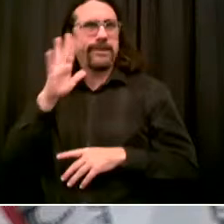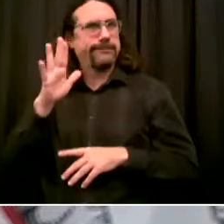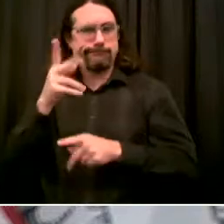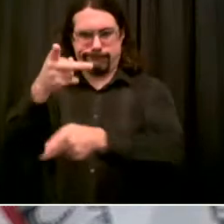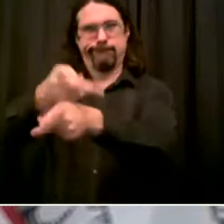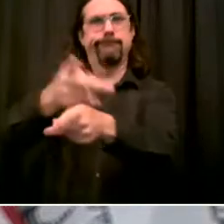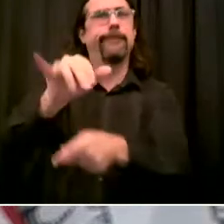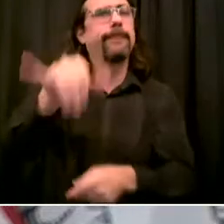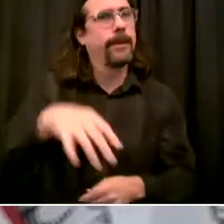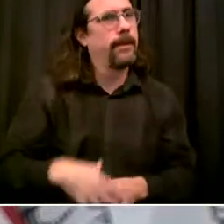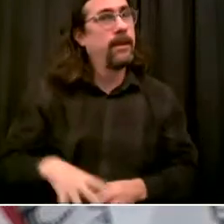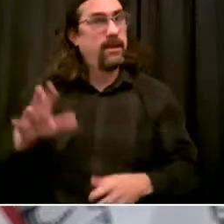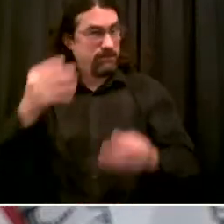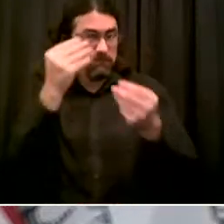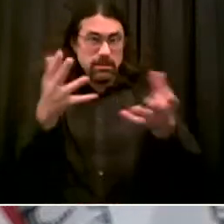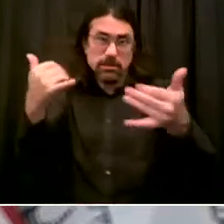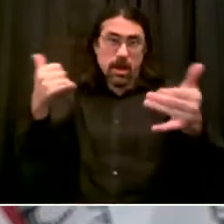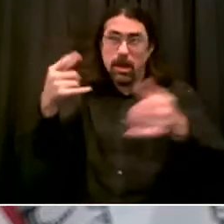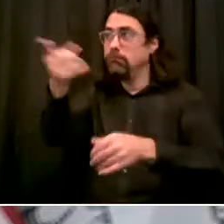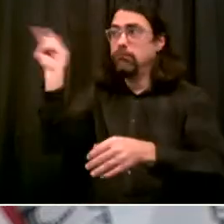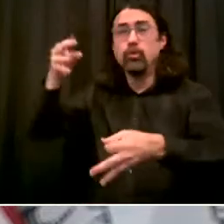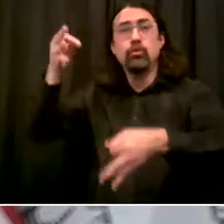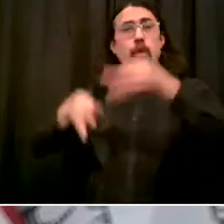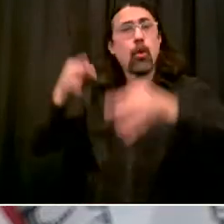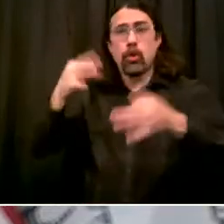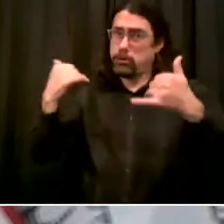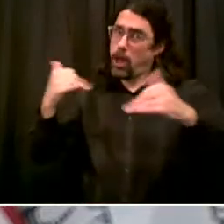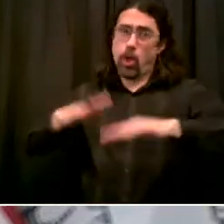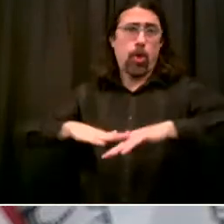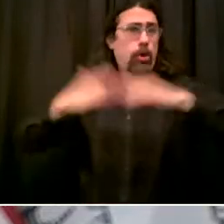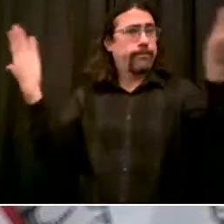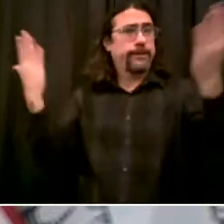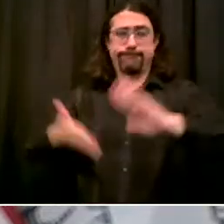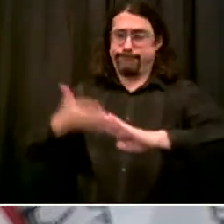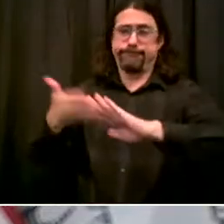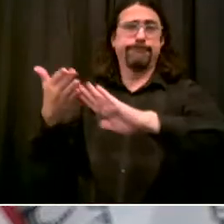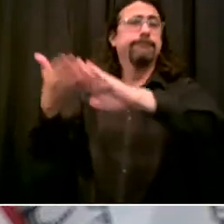INCRCRASEININY GLRARAINMPG UP A WILL DEAL WITH IT AS WELL. THE AVST MAJORITY OF PEOPLE